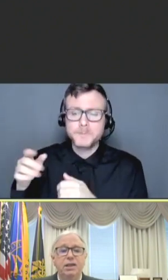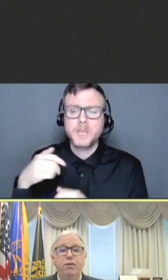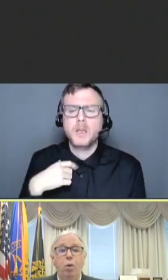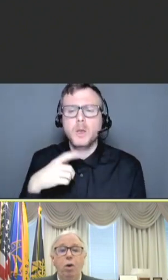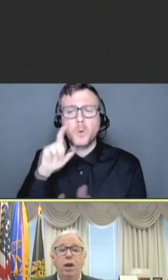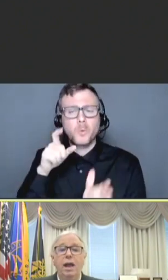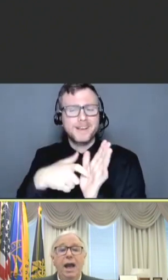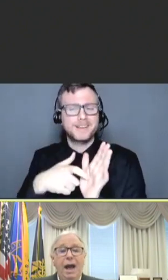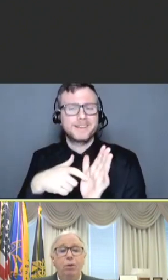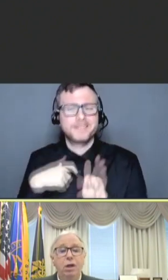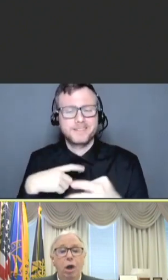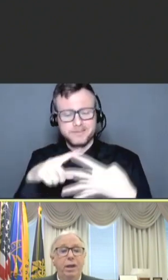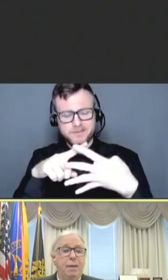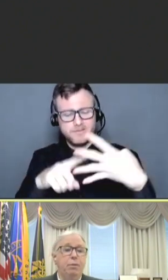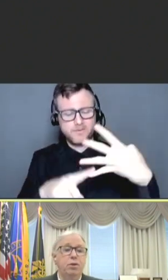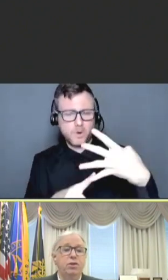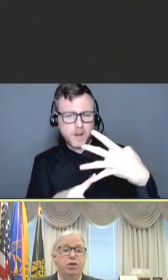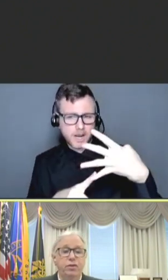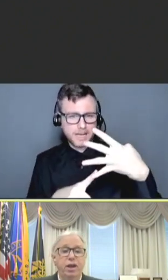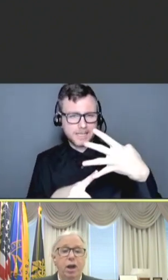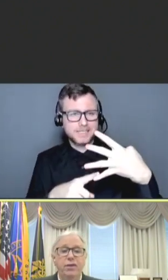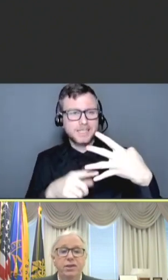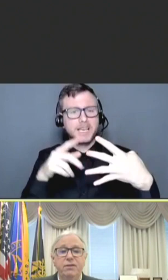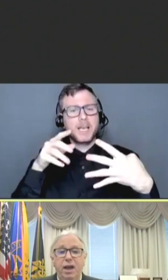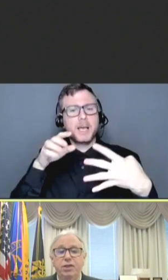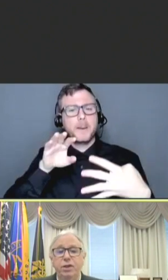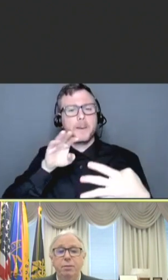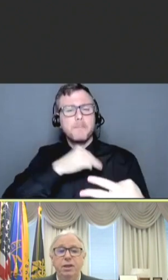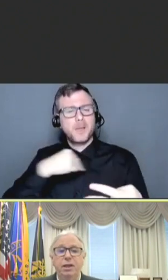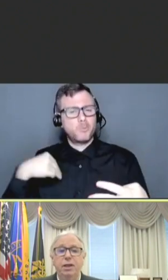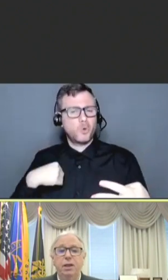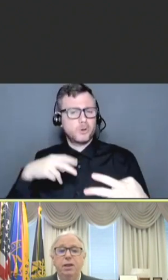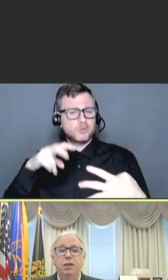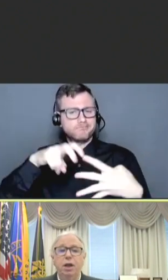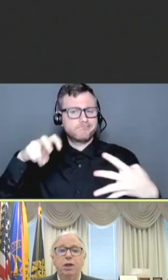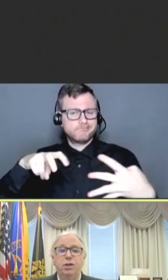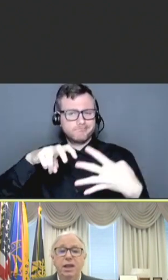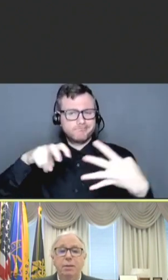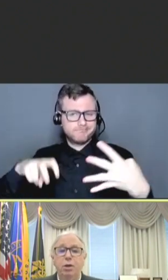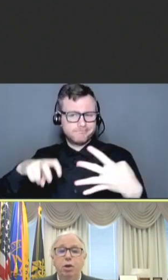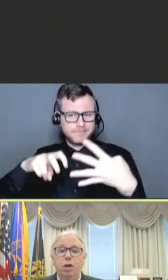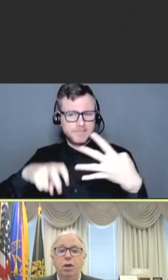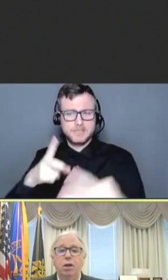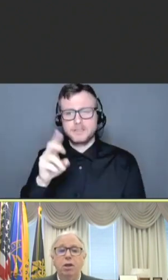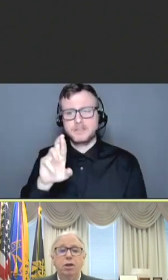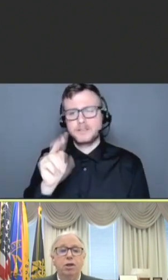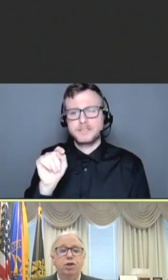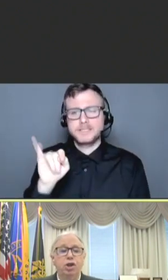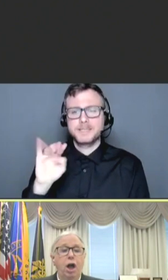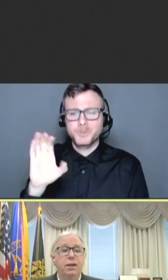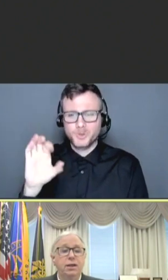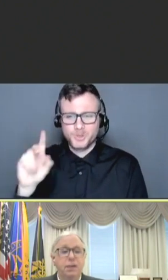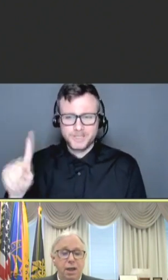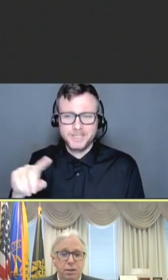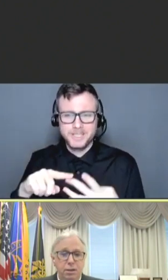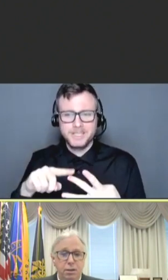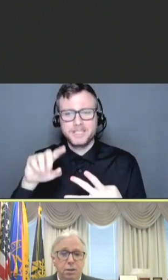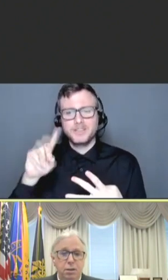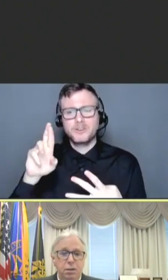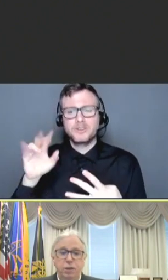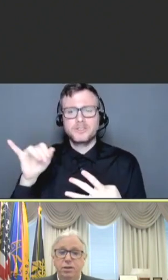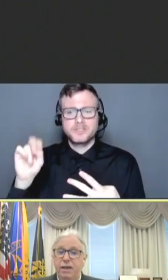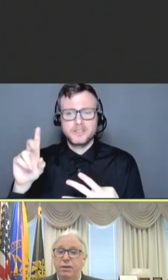the four outgoing members service on this advisory committee: Dr. Tim Cooke, Dr. John Dunn, Dr. David